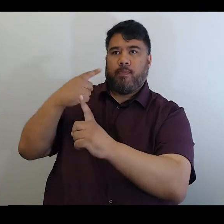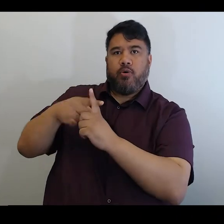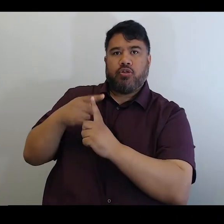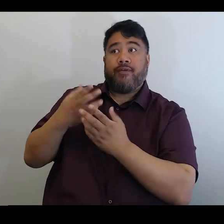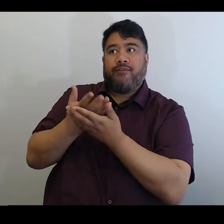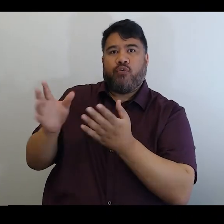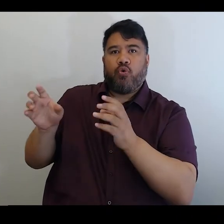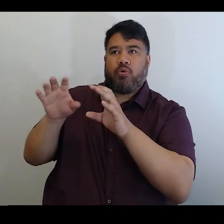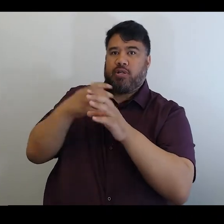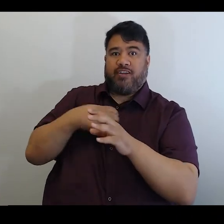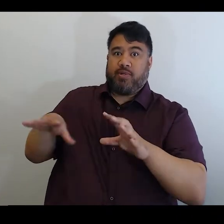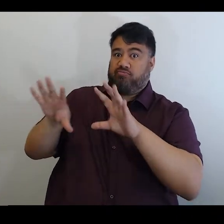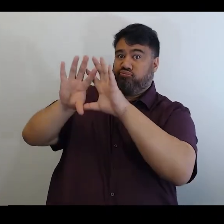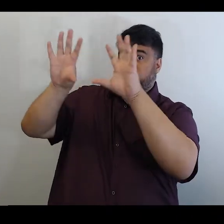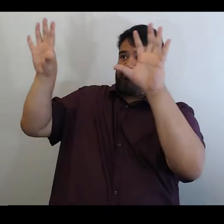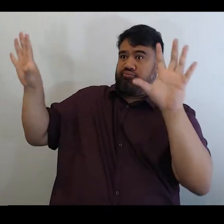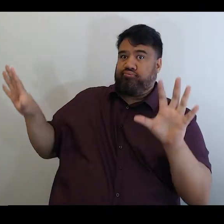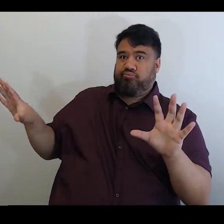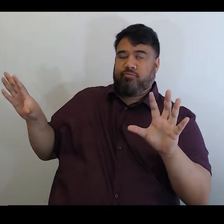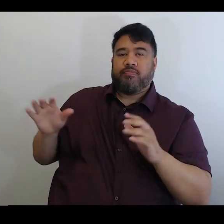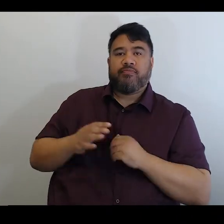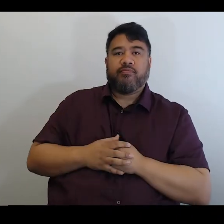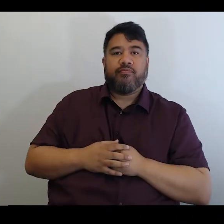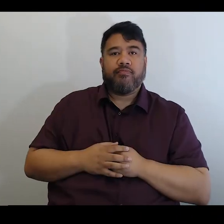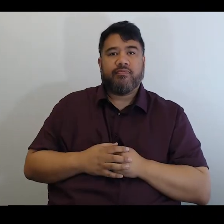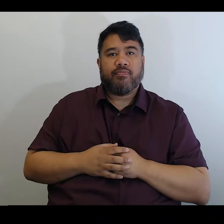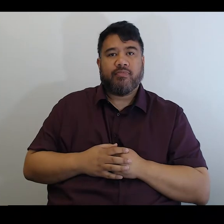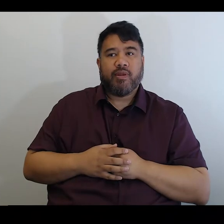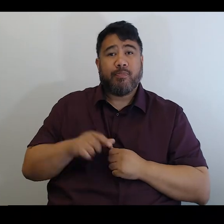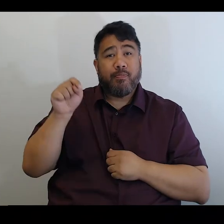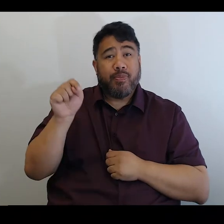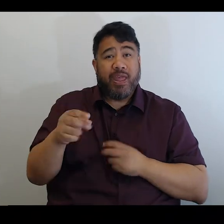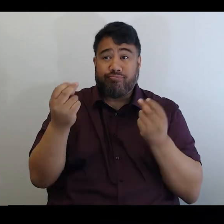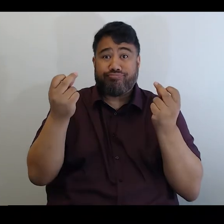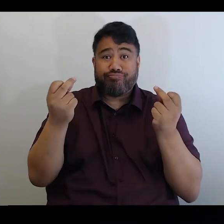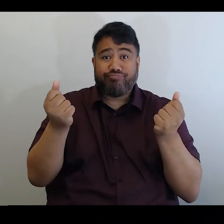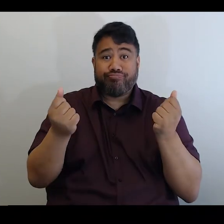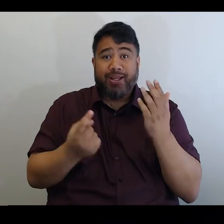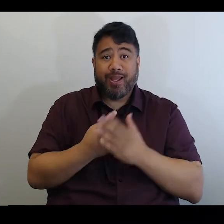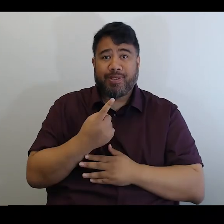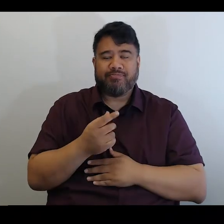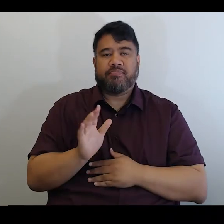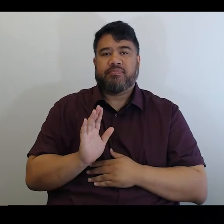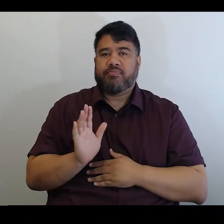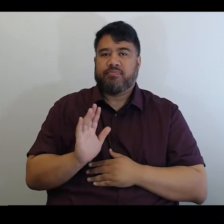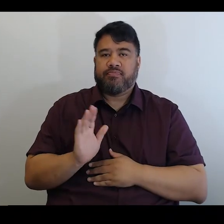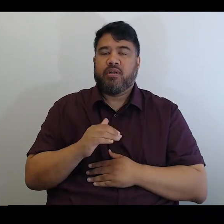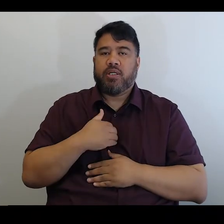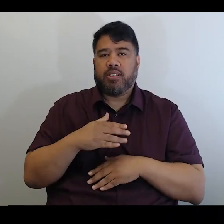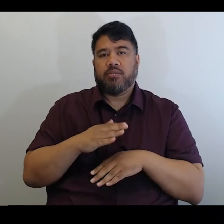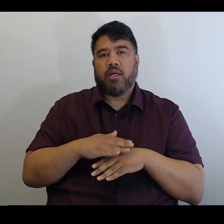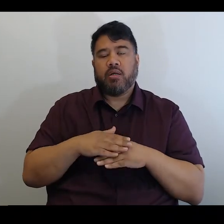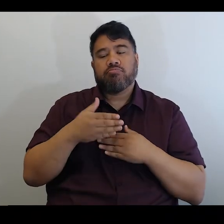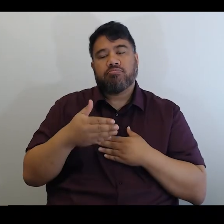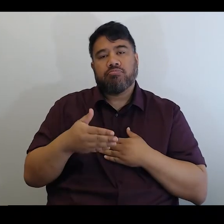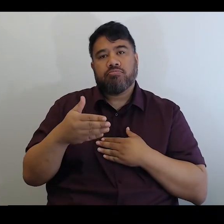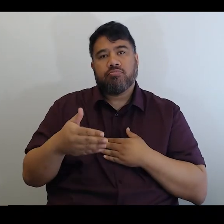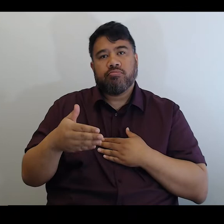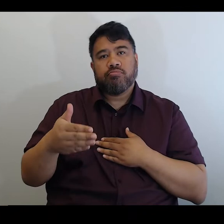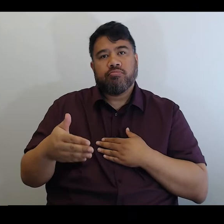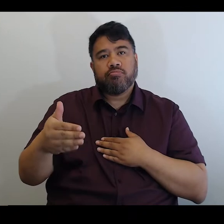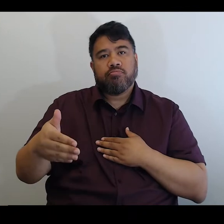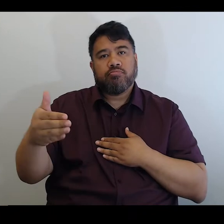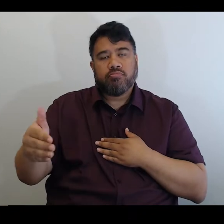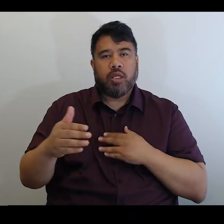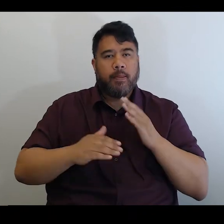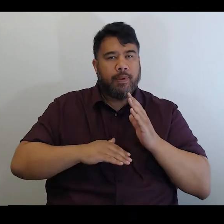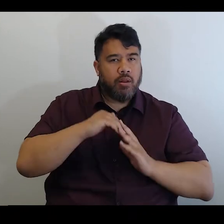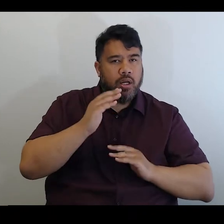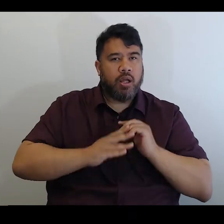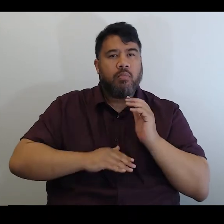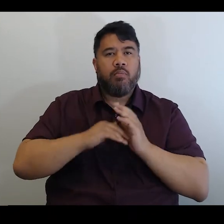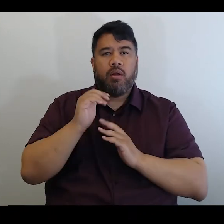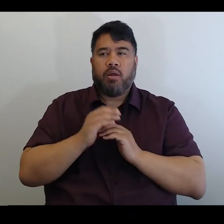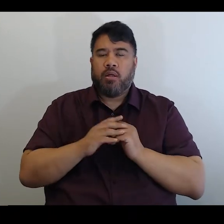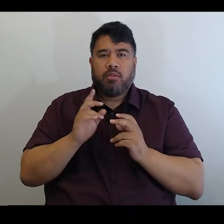It's going to take time to make all of these changes. We are at the start of something new. We are still building our organization recruiting to roles.